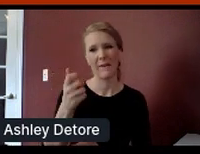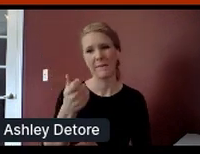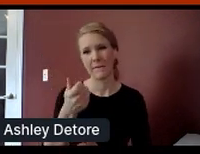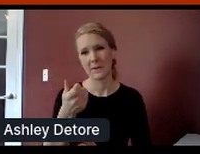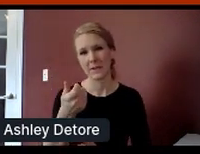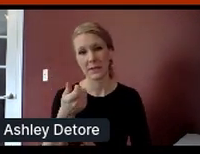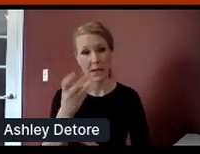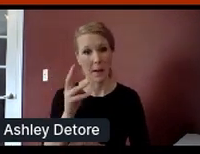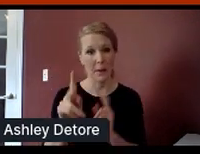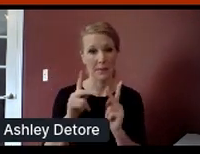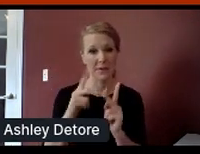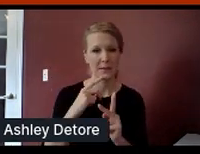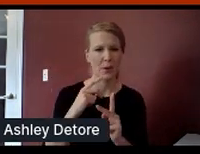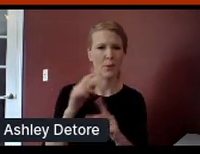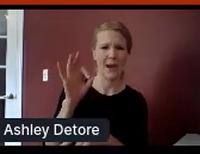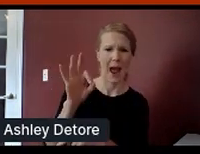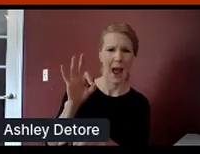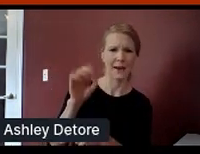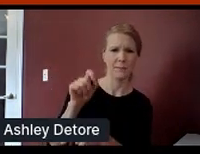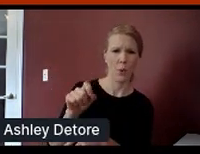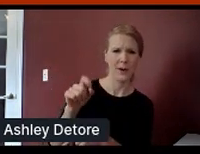9.1%-- well, it keeps changing.